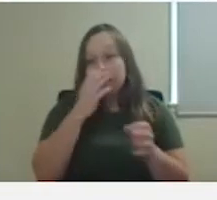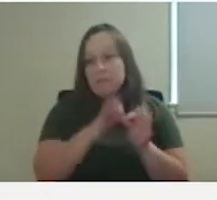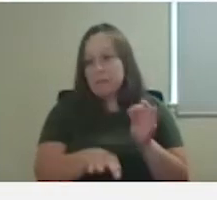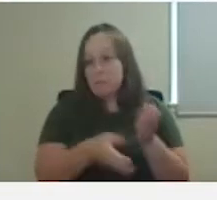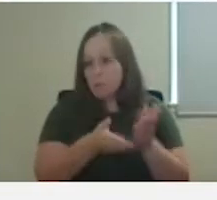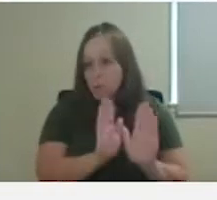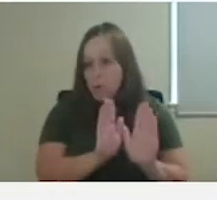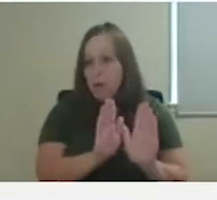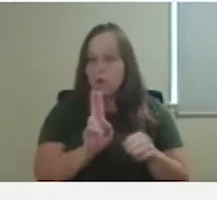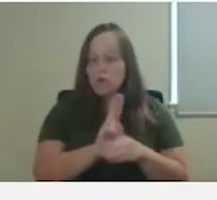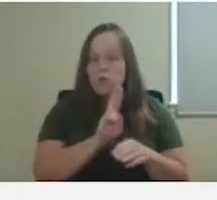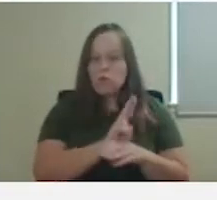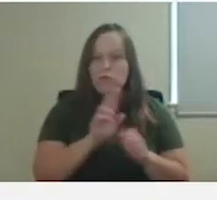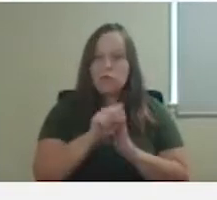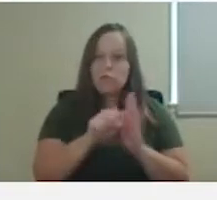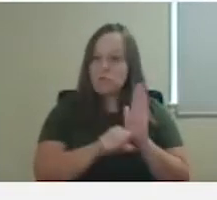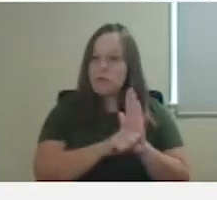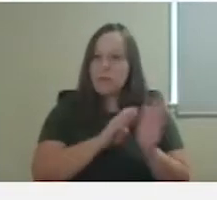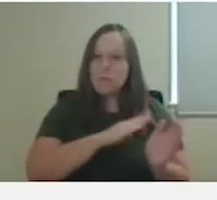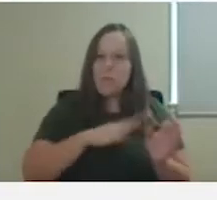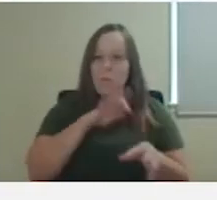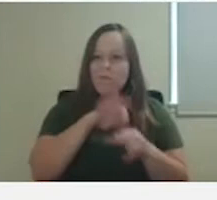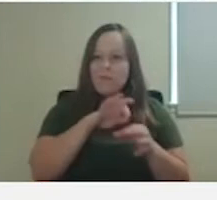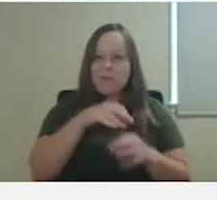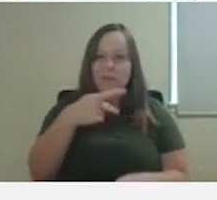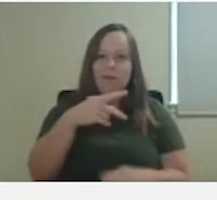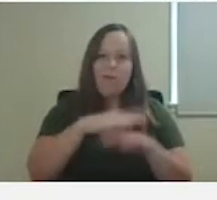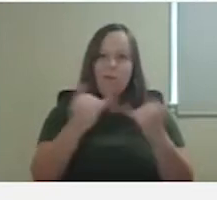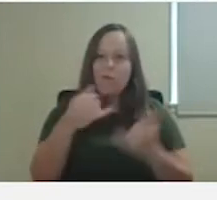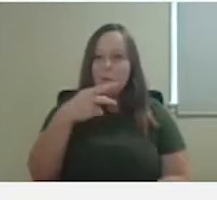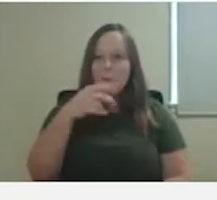is using the State Board of Elections online portal.